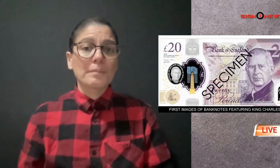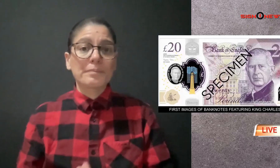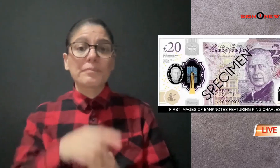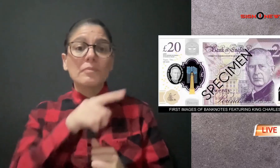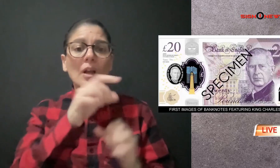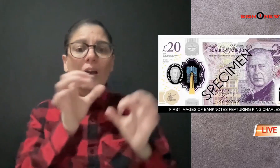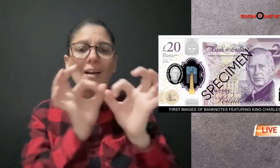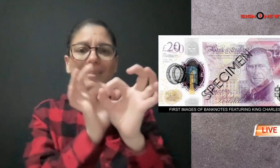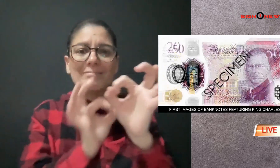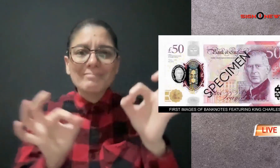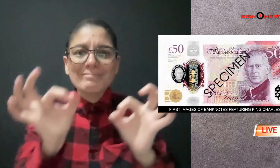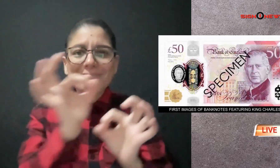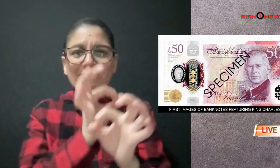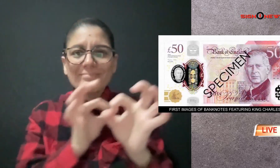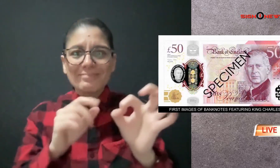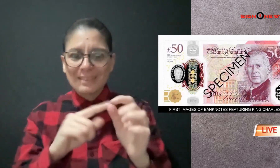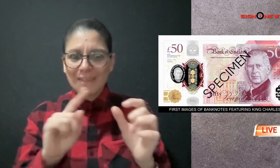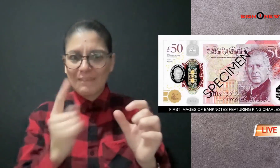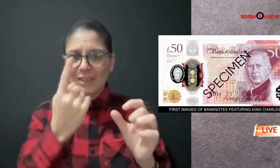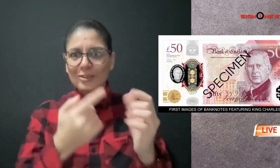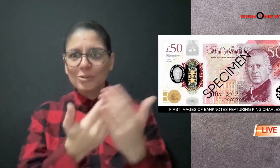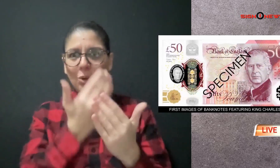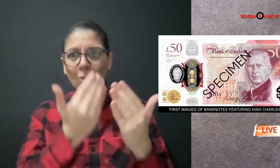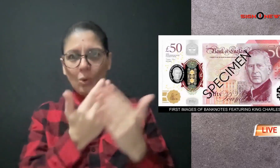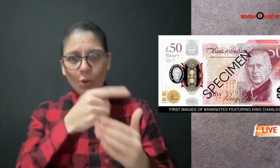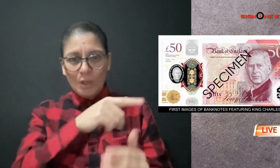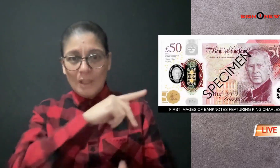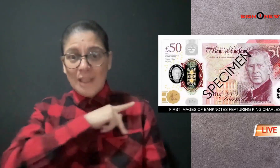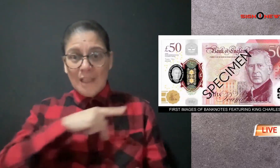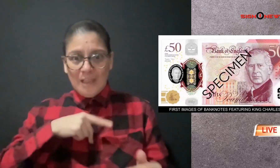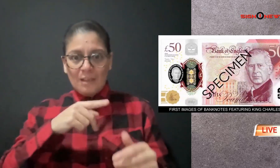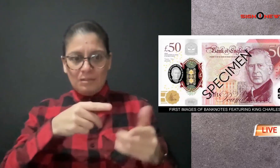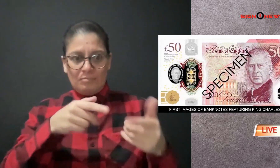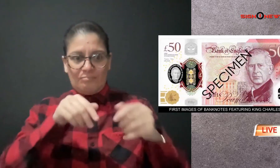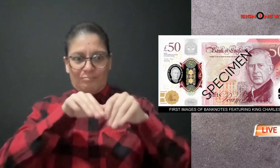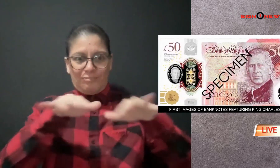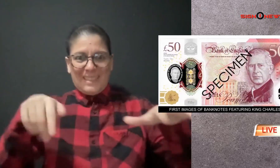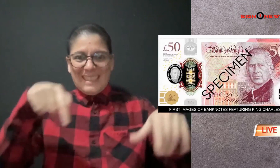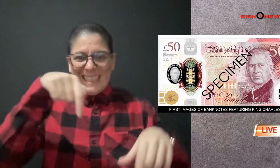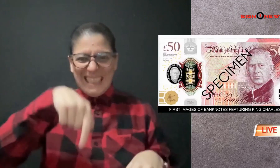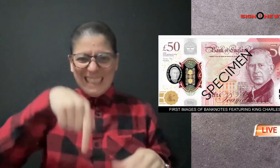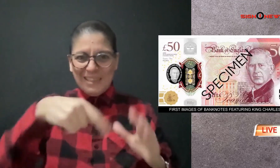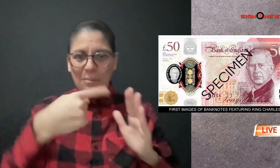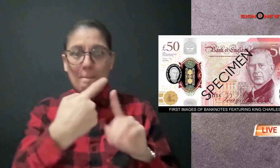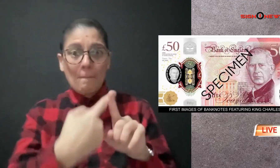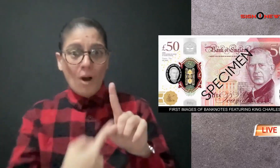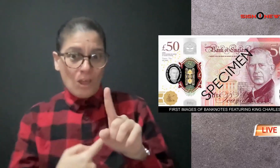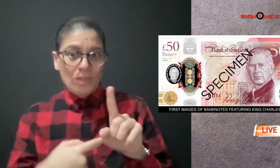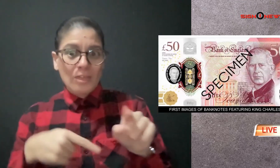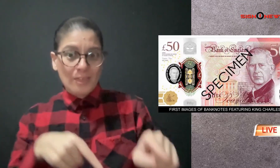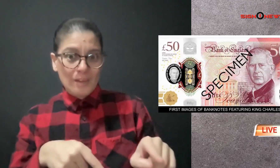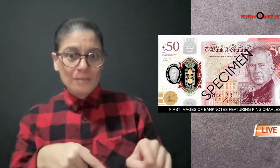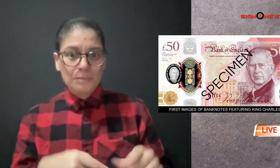portrait which will remain legal tender the first coins featuring the King entered circulation